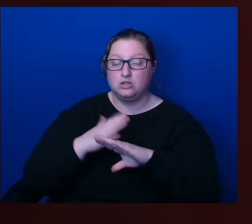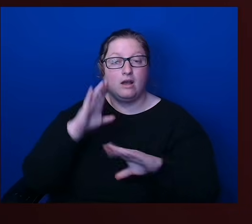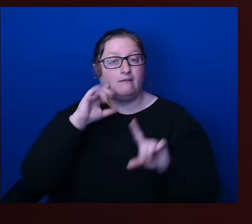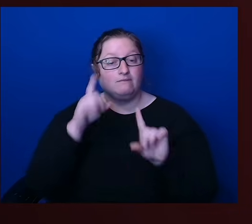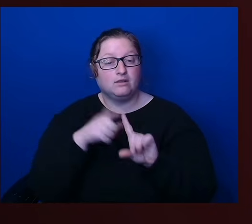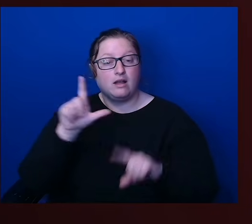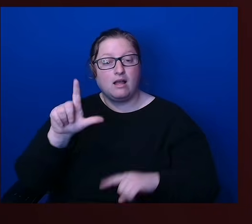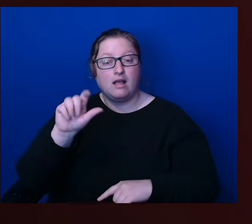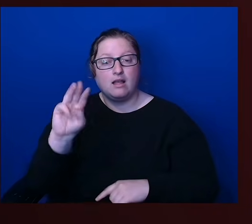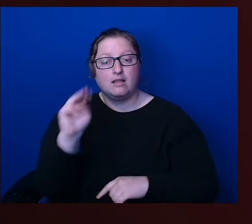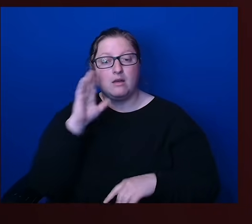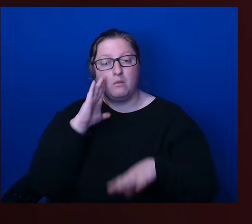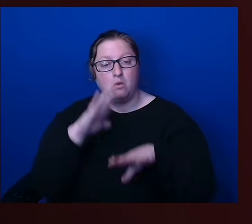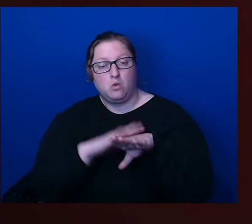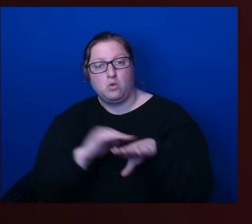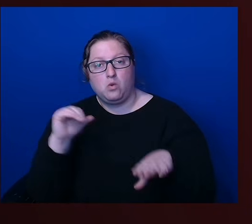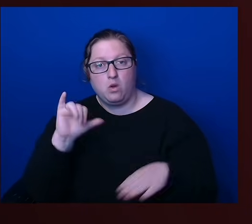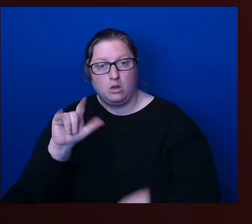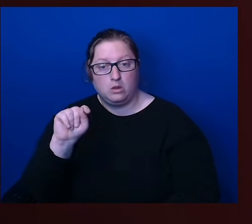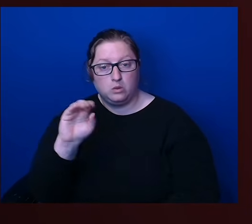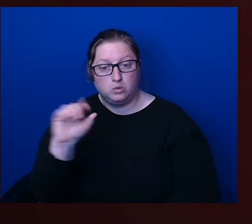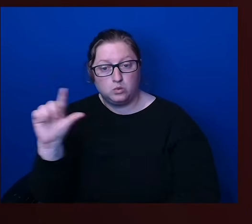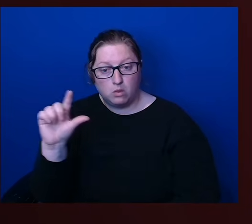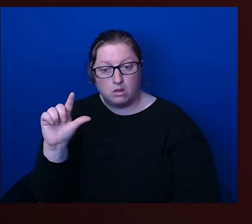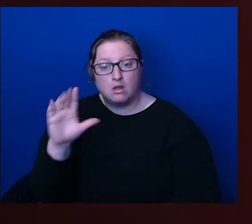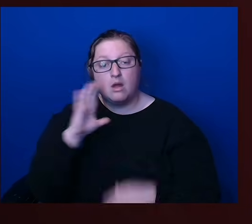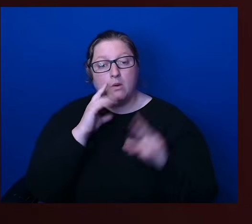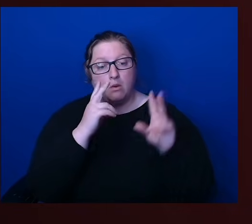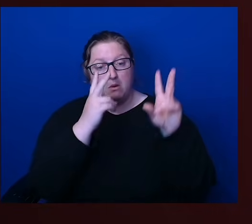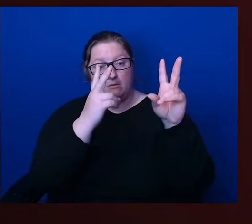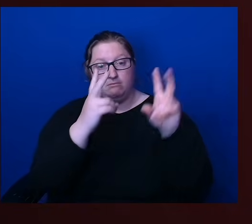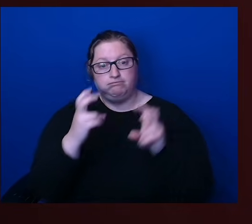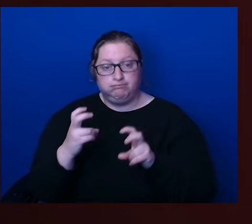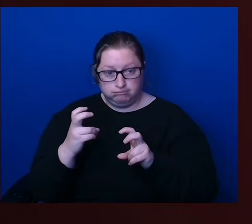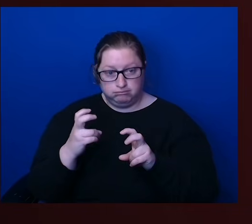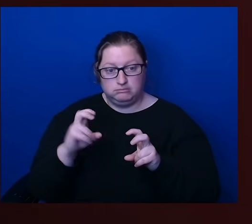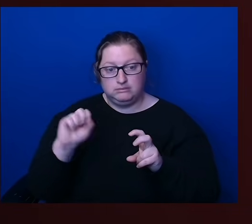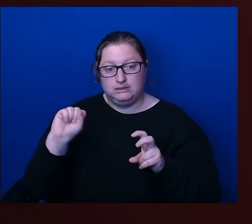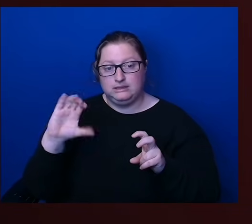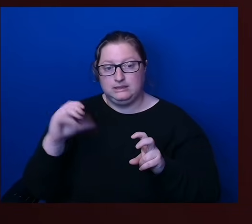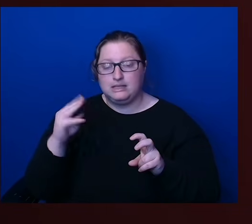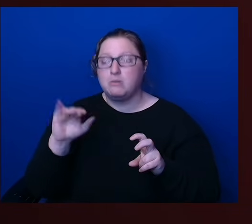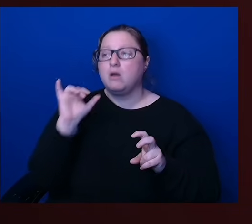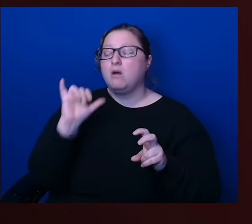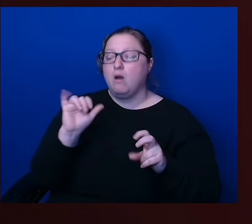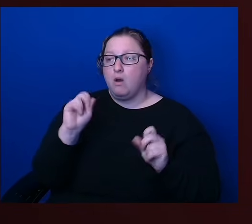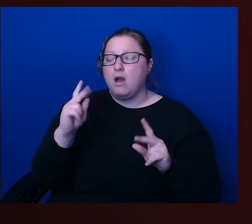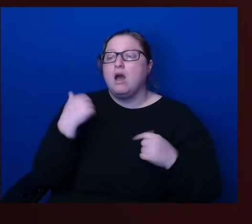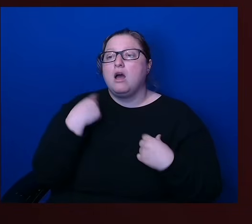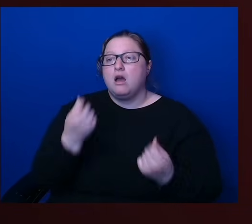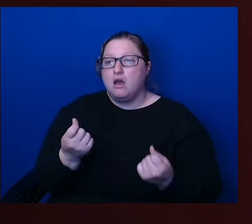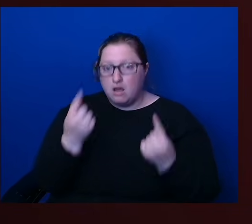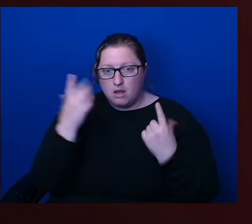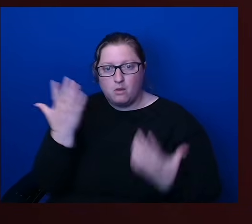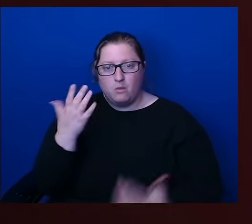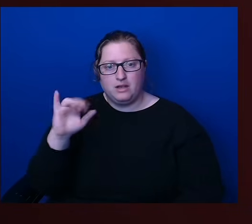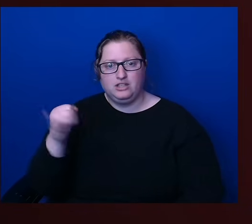going to call that tool and it's going to pull down that schema and it's going to go, "Okay, now I know what a JSON version of a song looks like."